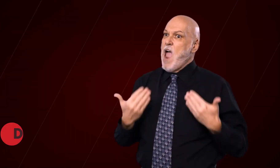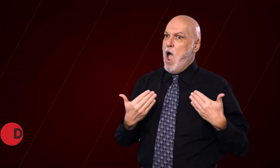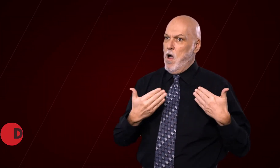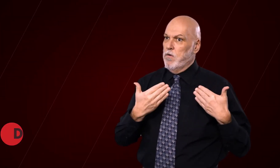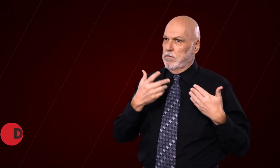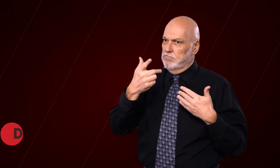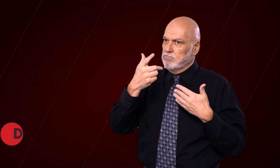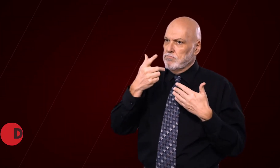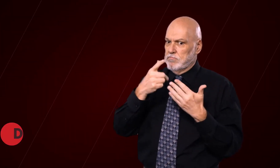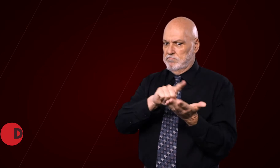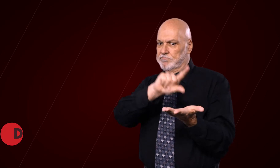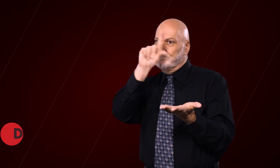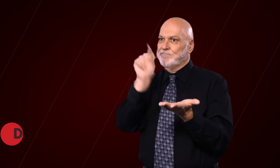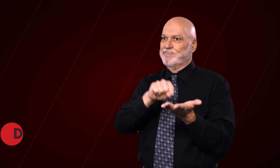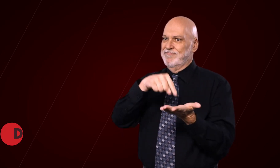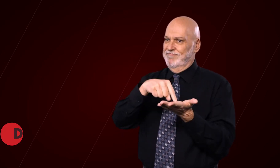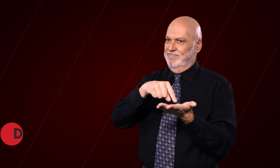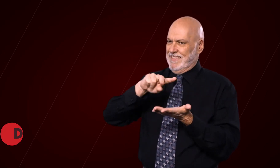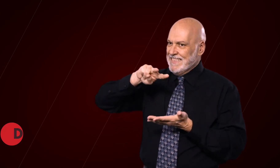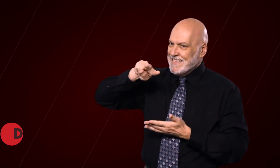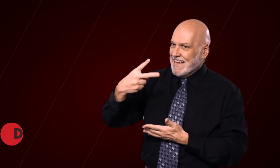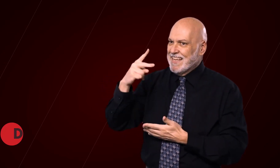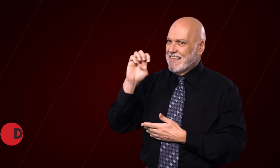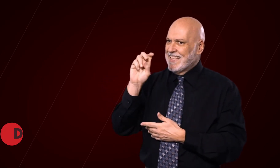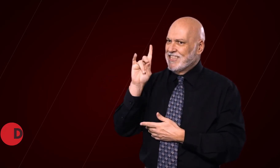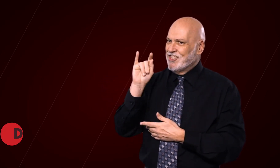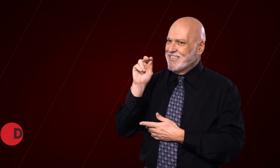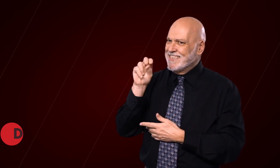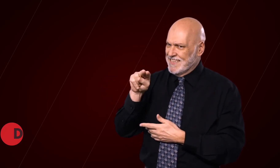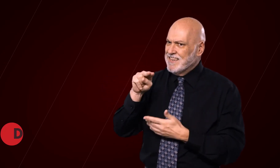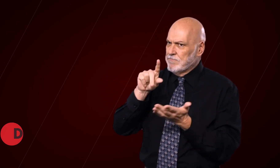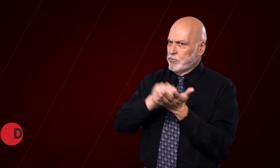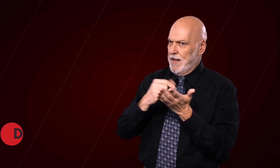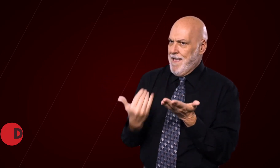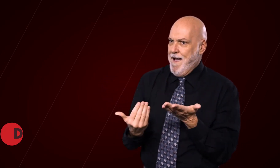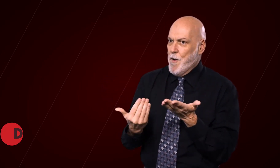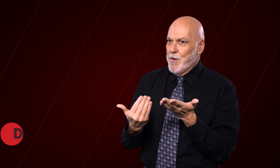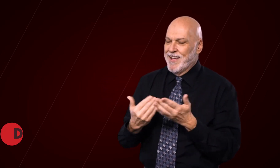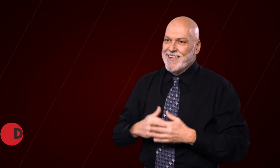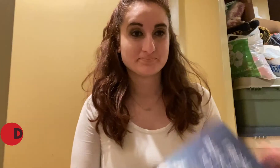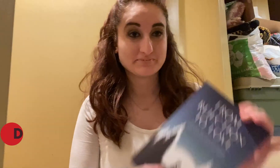[Anselmo]: Now you have printed a 2nd edition.